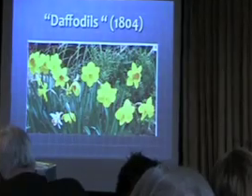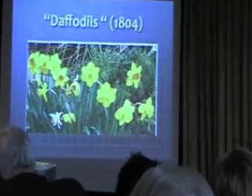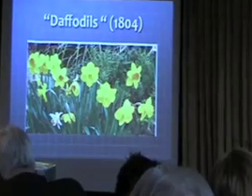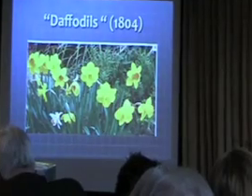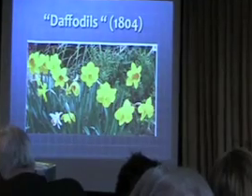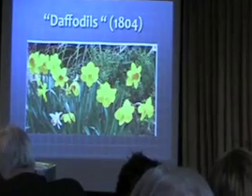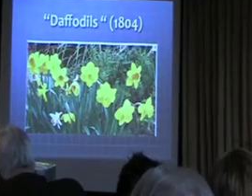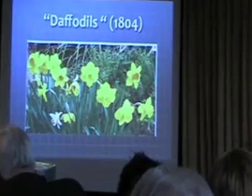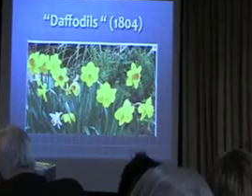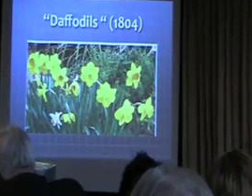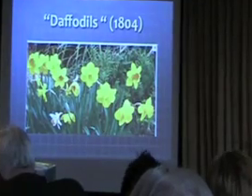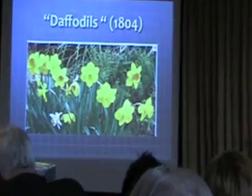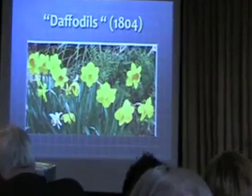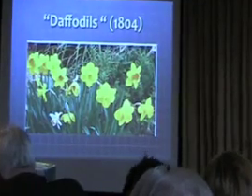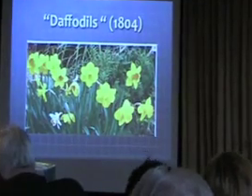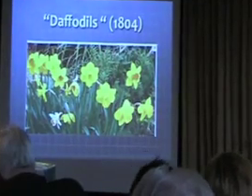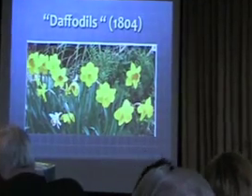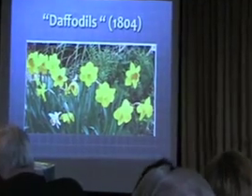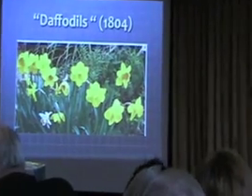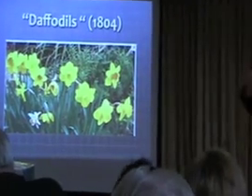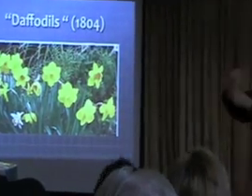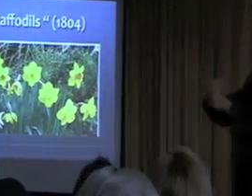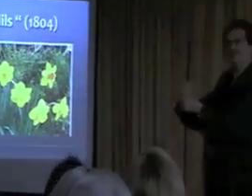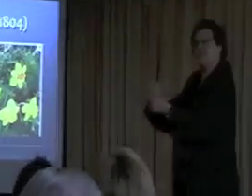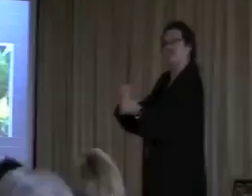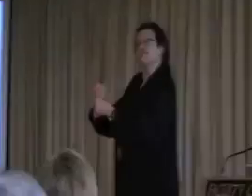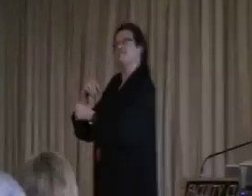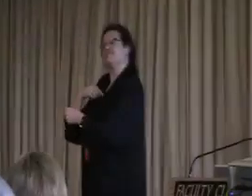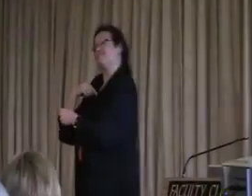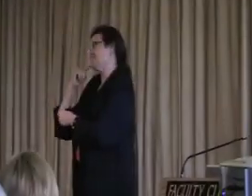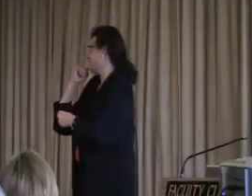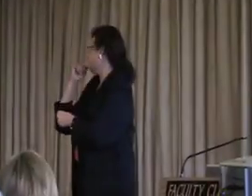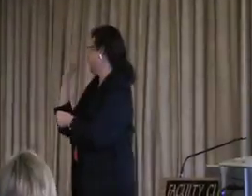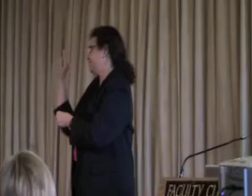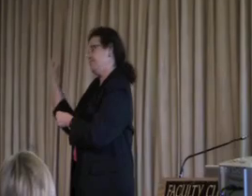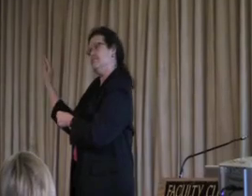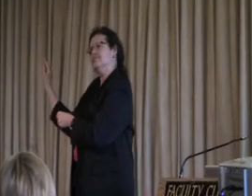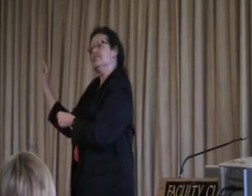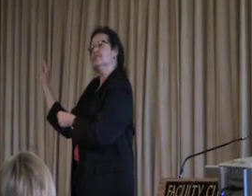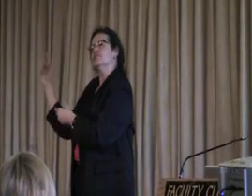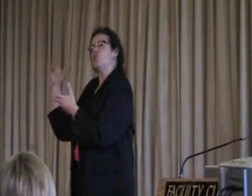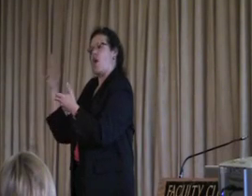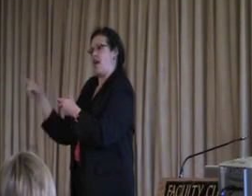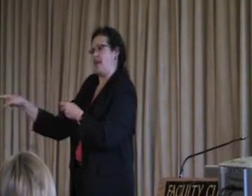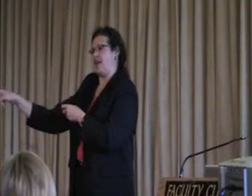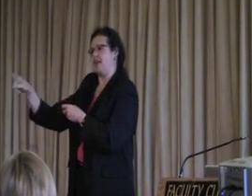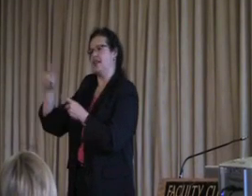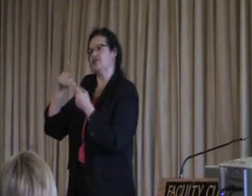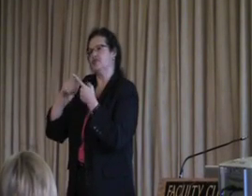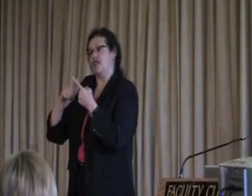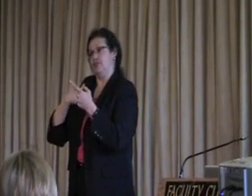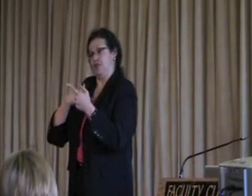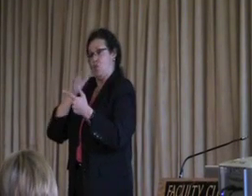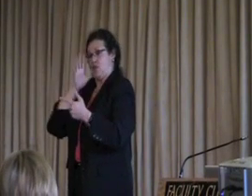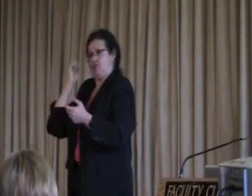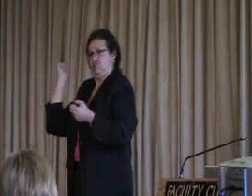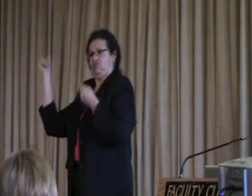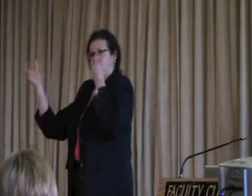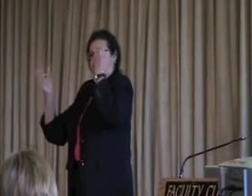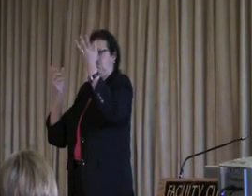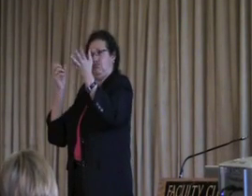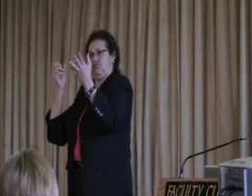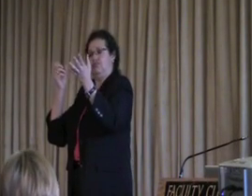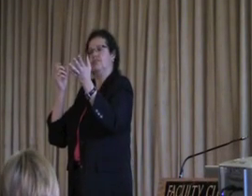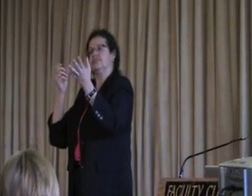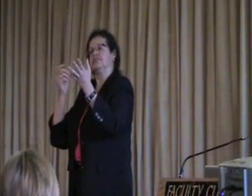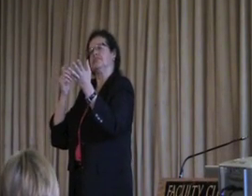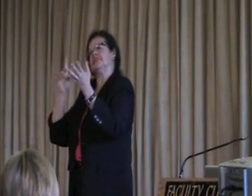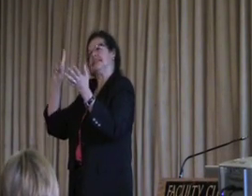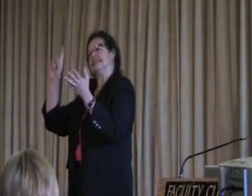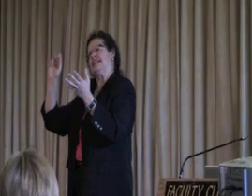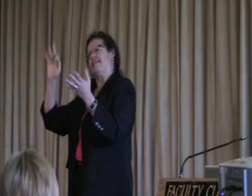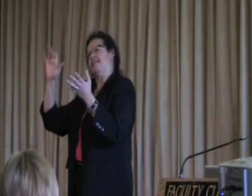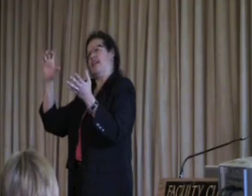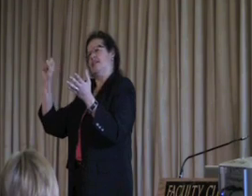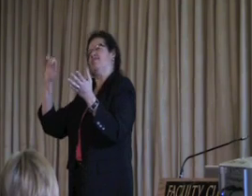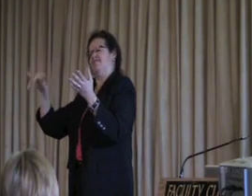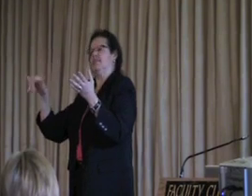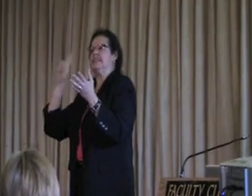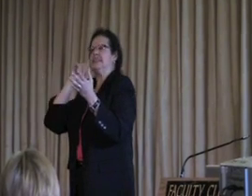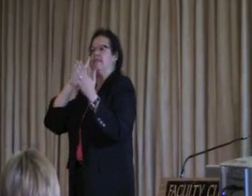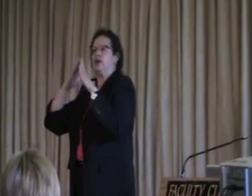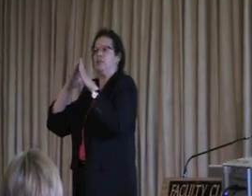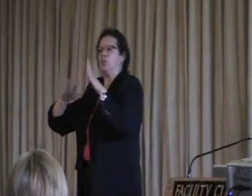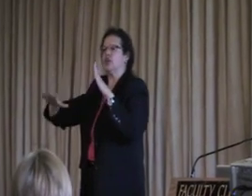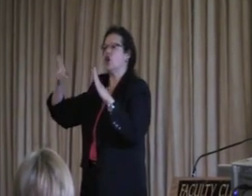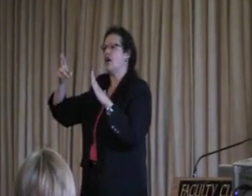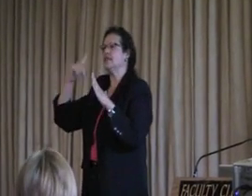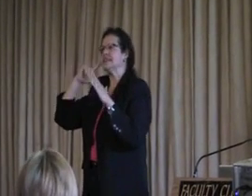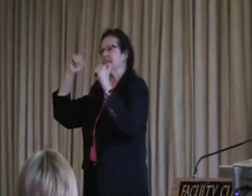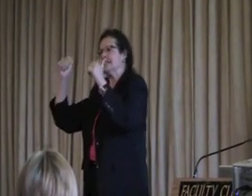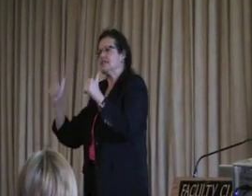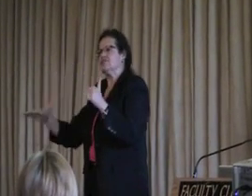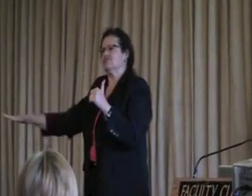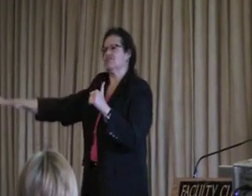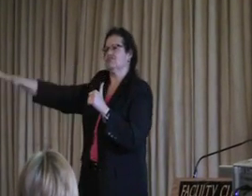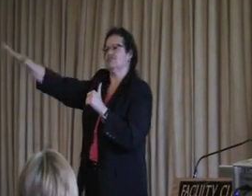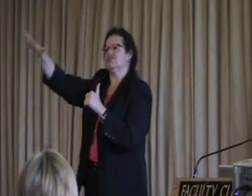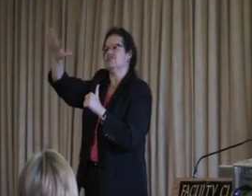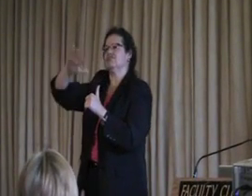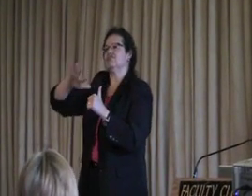we going to move forward? And so this was published in 1804, and I feel that it still